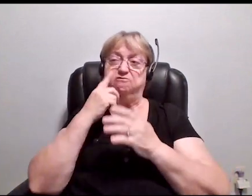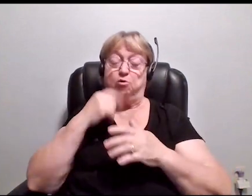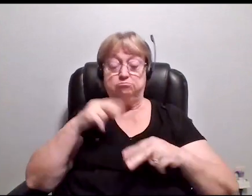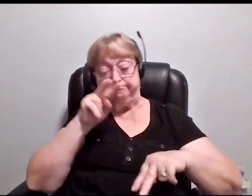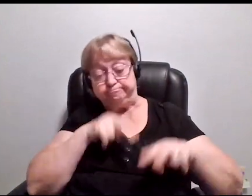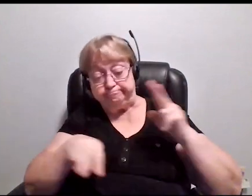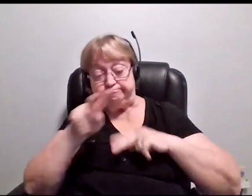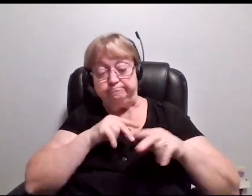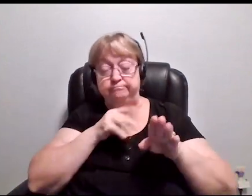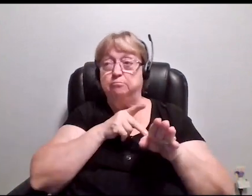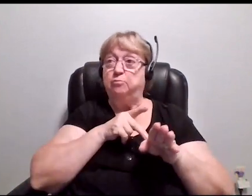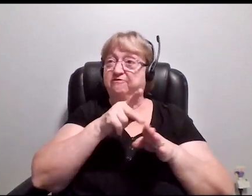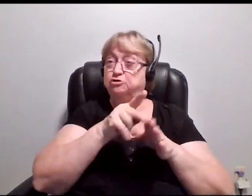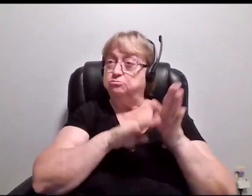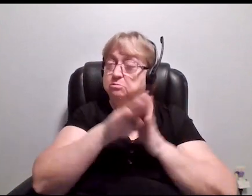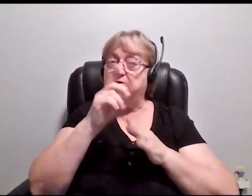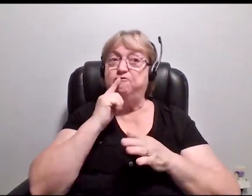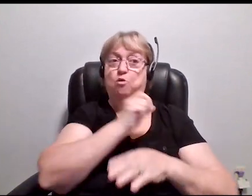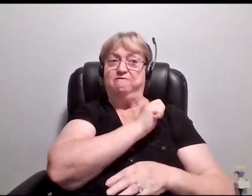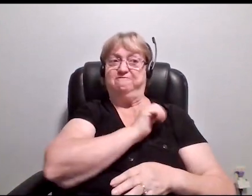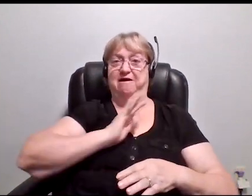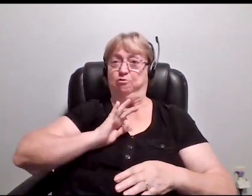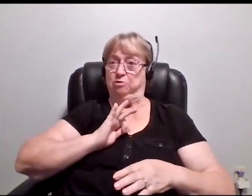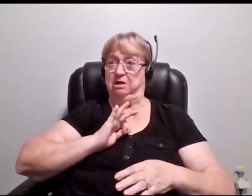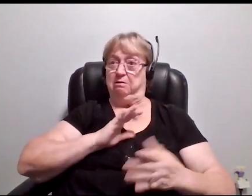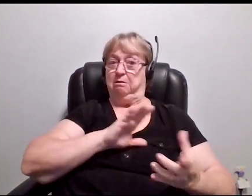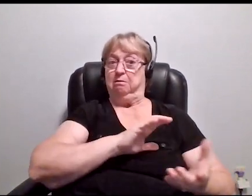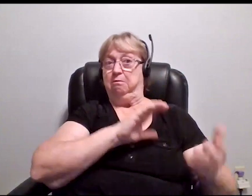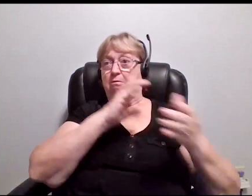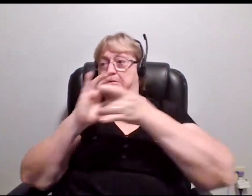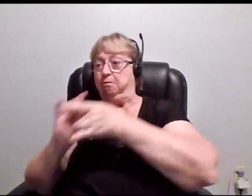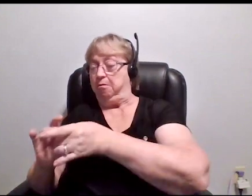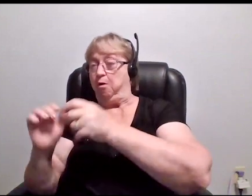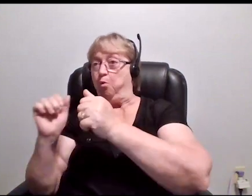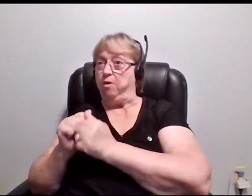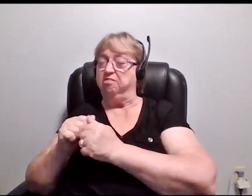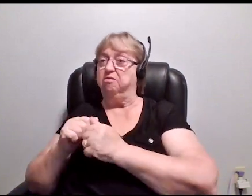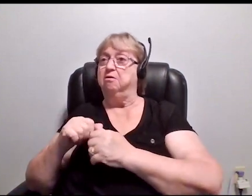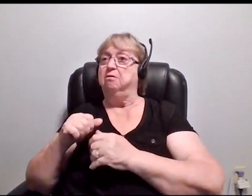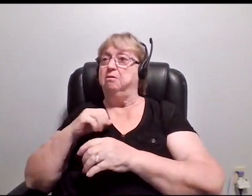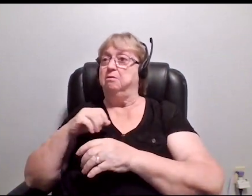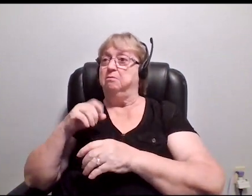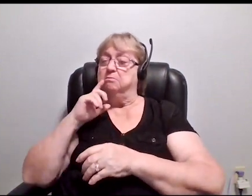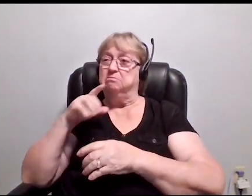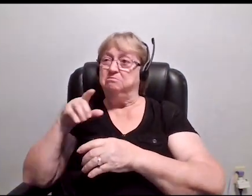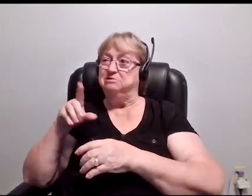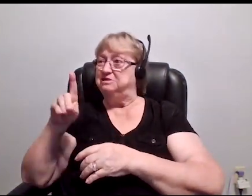for faculty tied together with professional development for disabled learners. It's a dual-stranded thing that we're planning